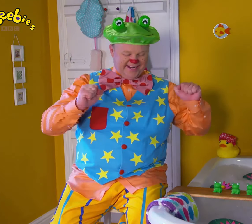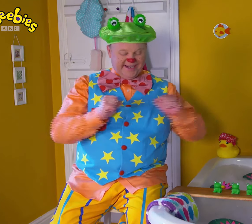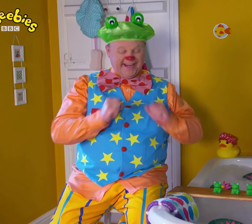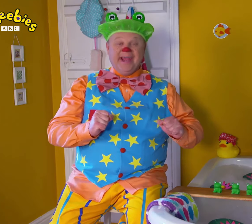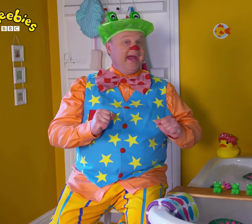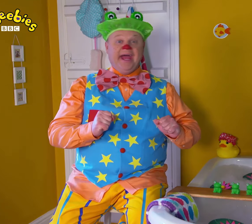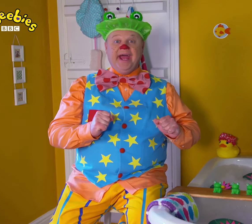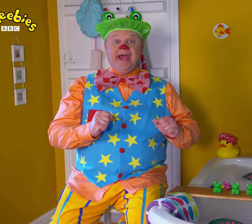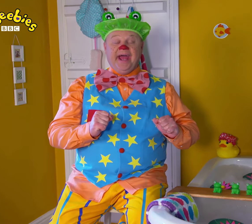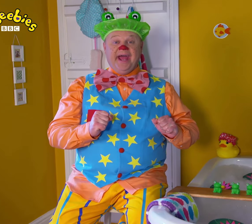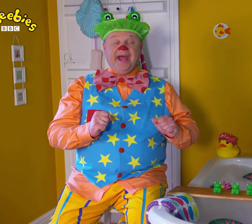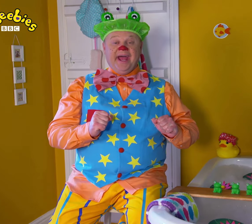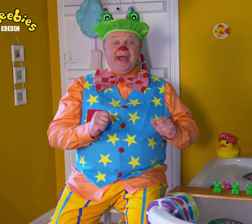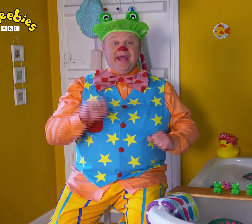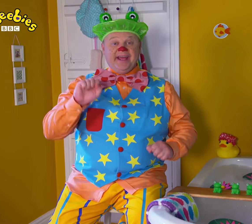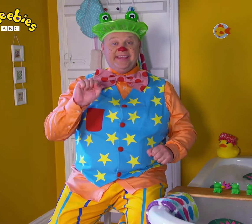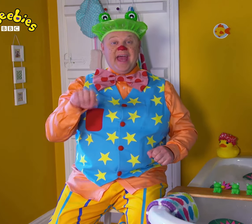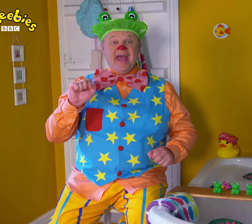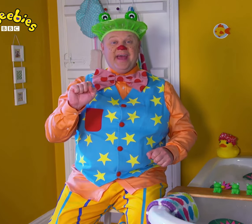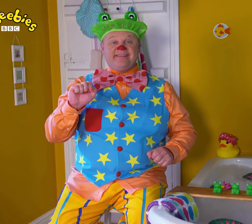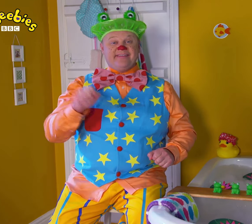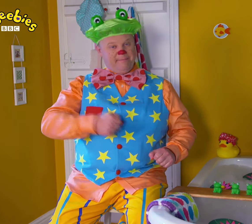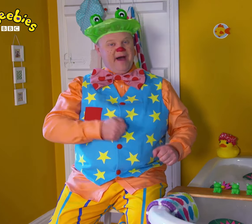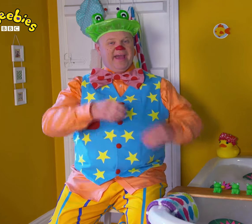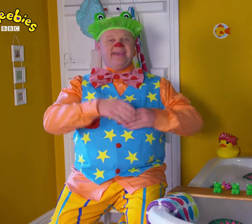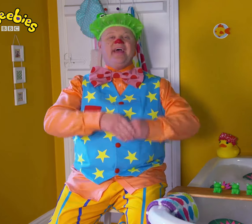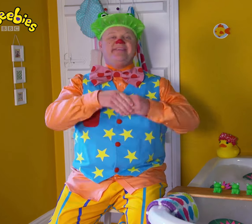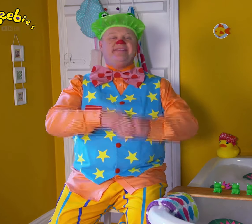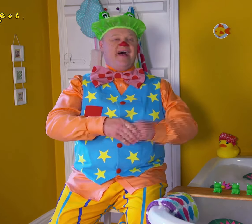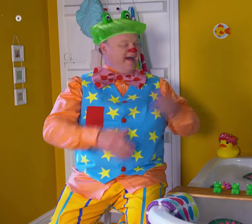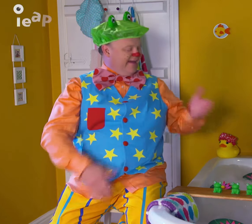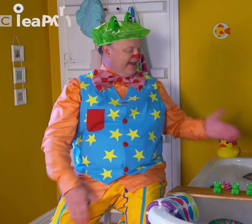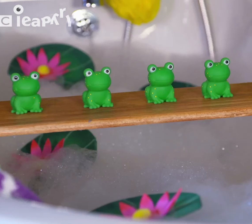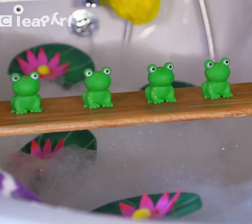are your guests here mr tumble yes my guests are here